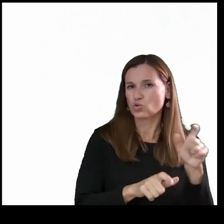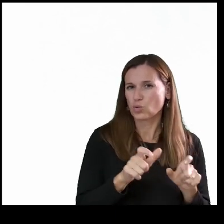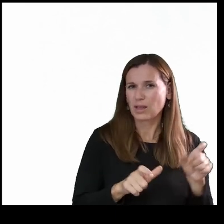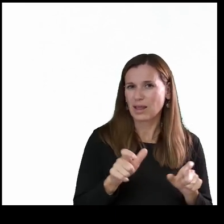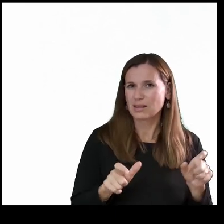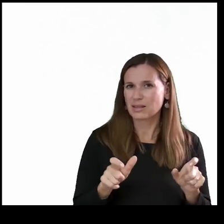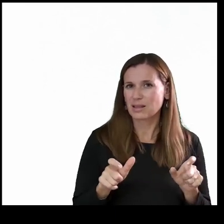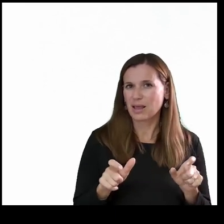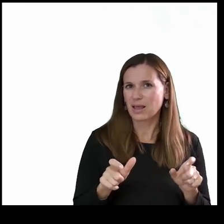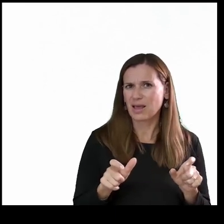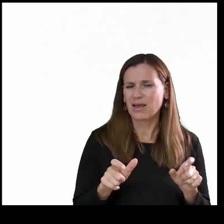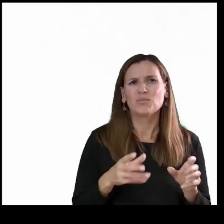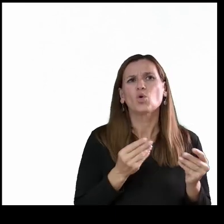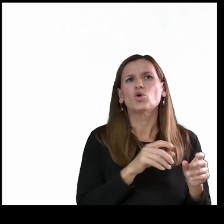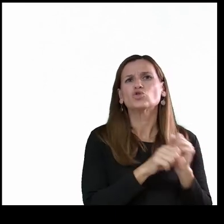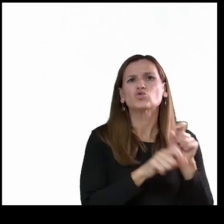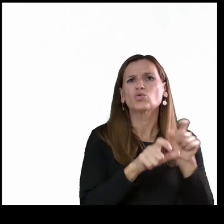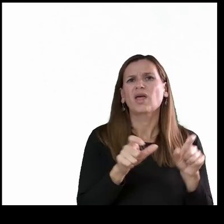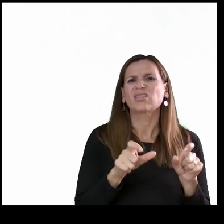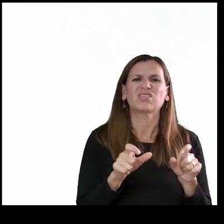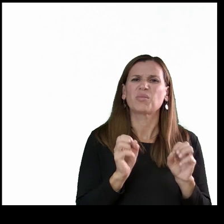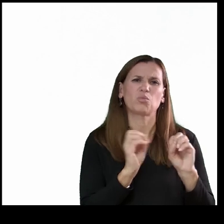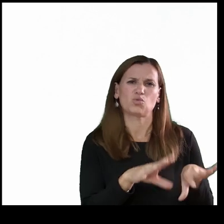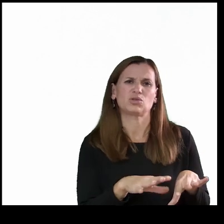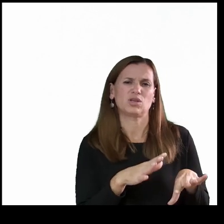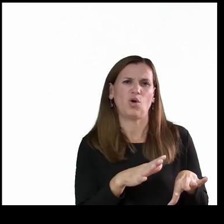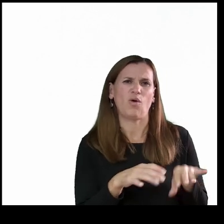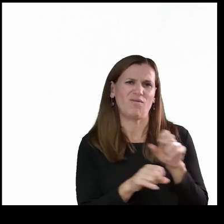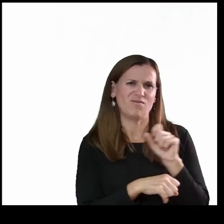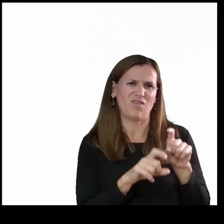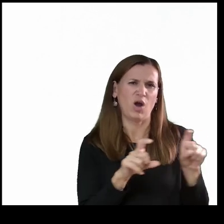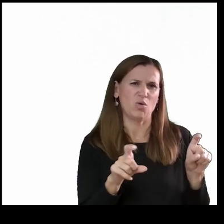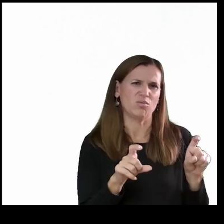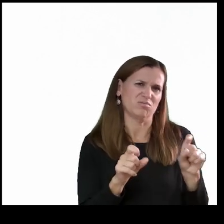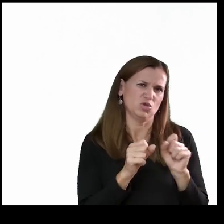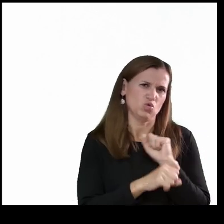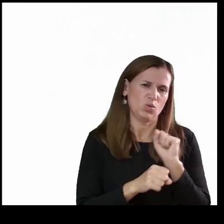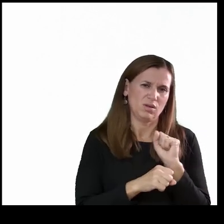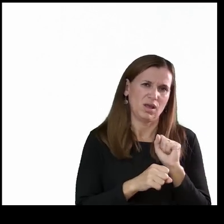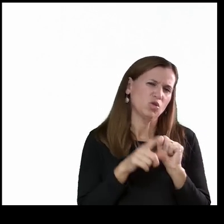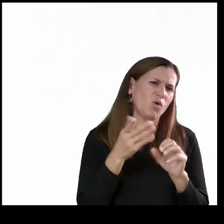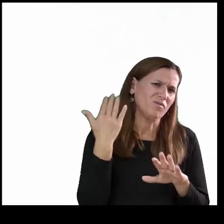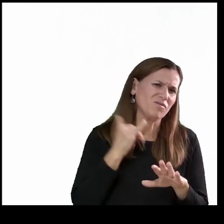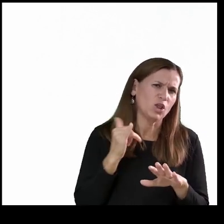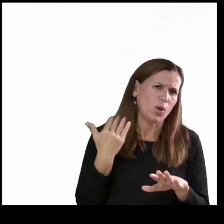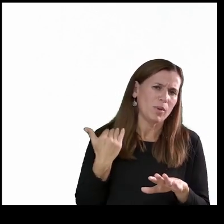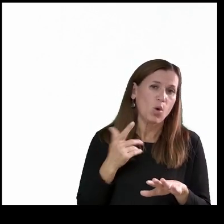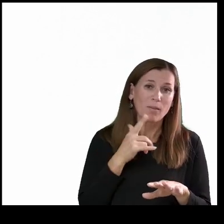school dropout was always a problem. But now in these last years it's growing. And not only